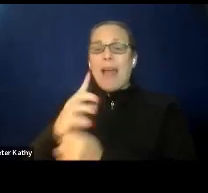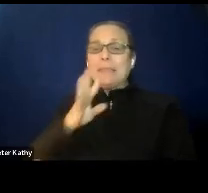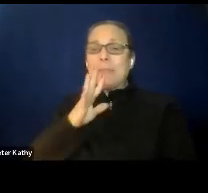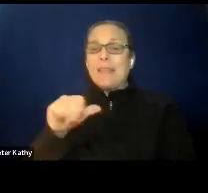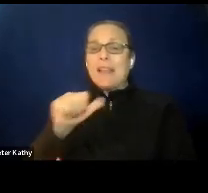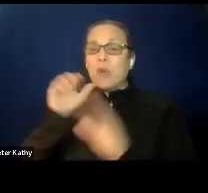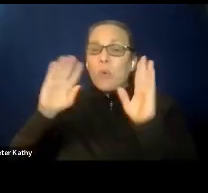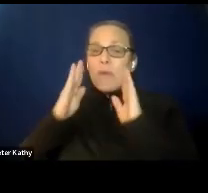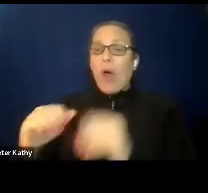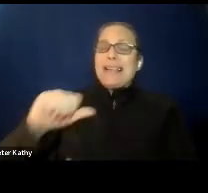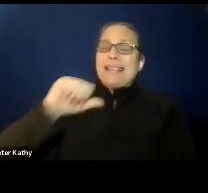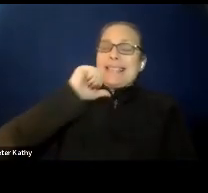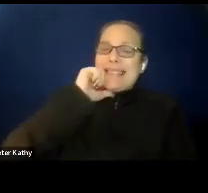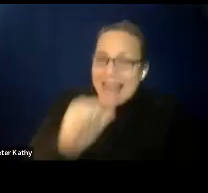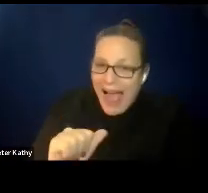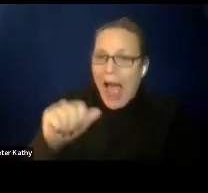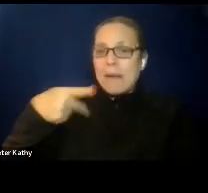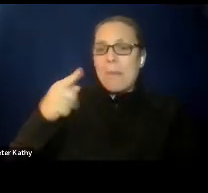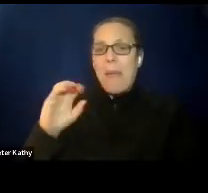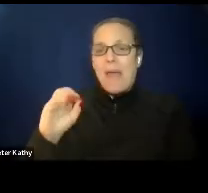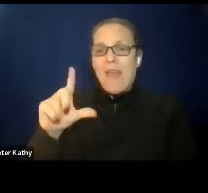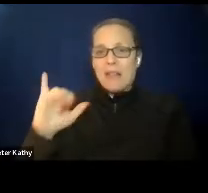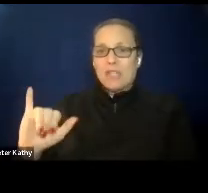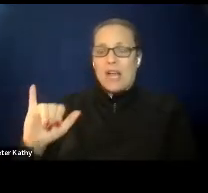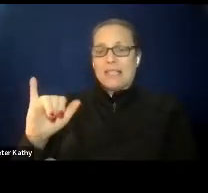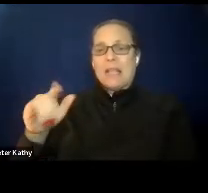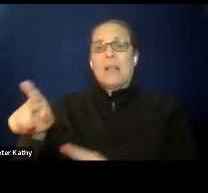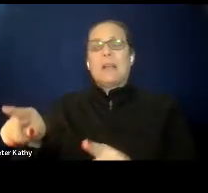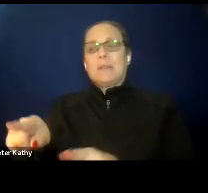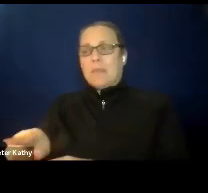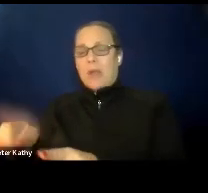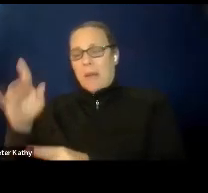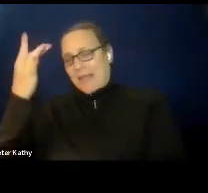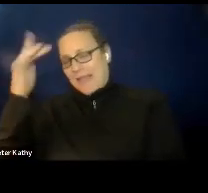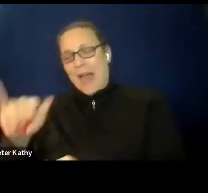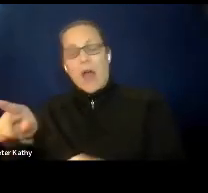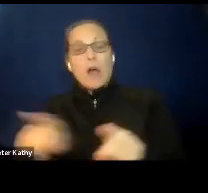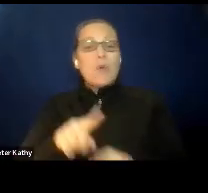know, art world and culture and ways of speaking that's all around